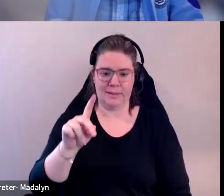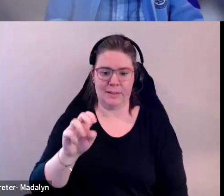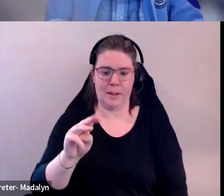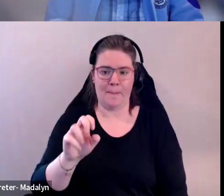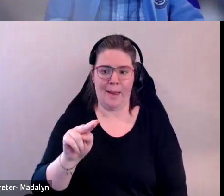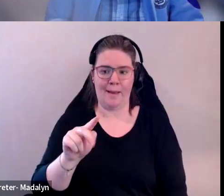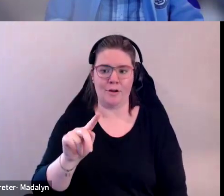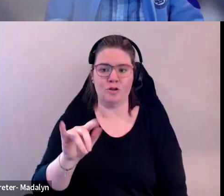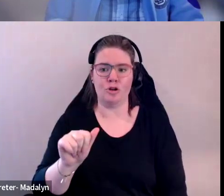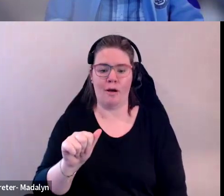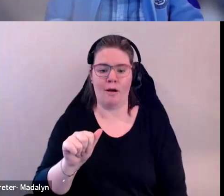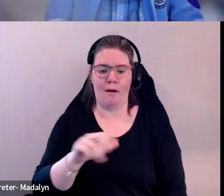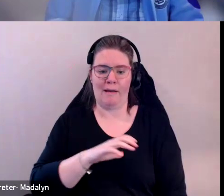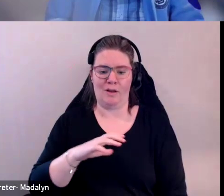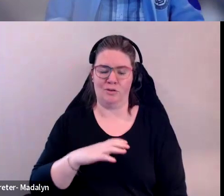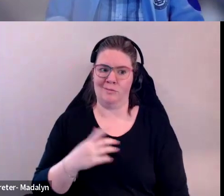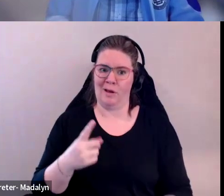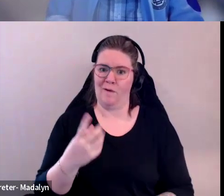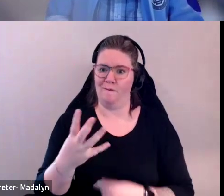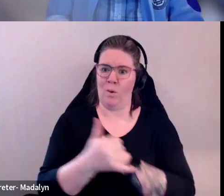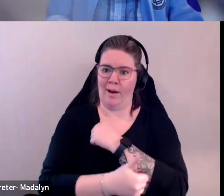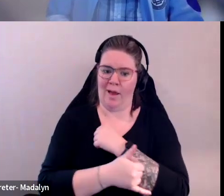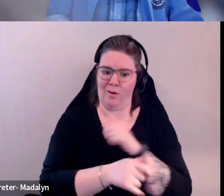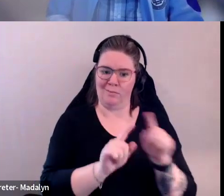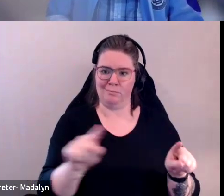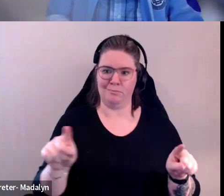Don Posh: and it's interesting to see how different colonies operate